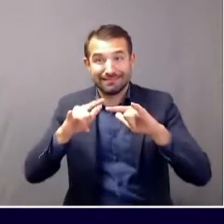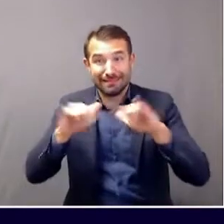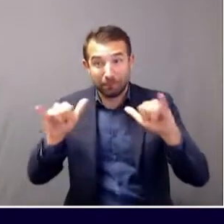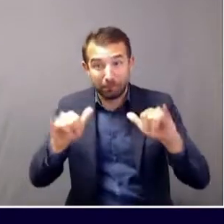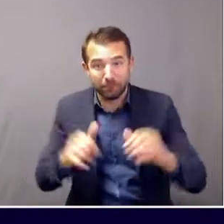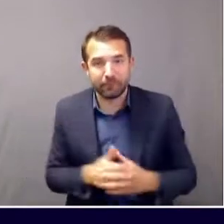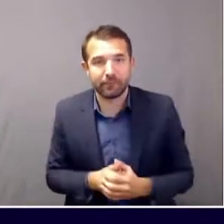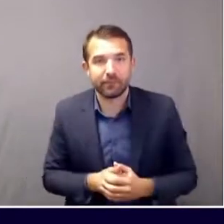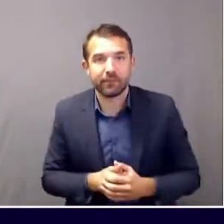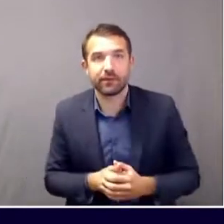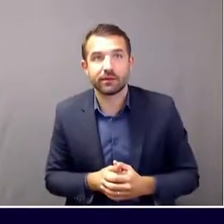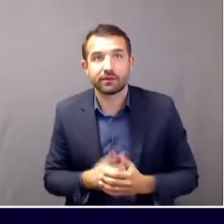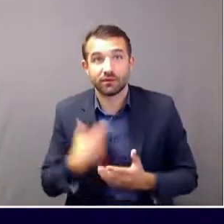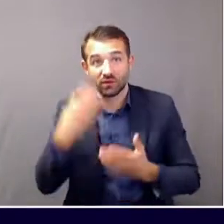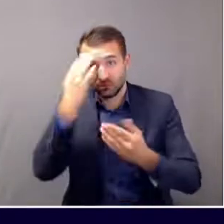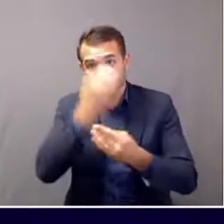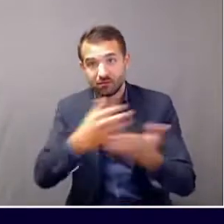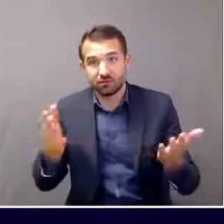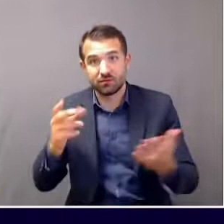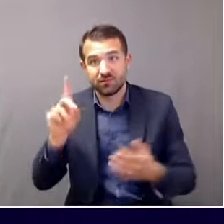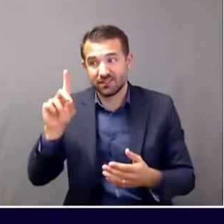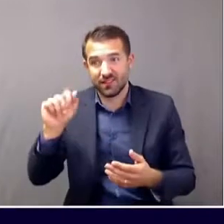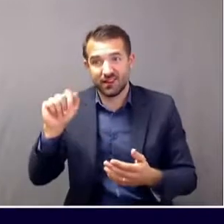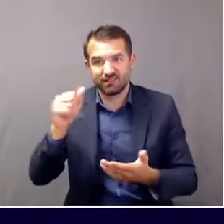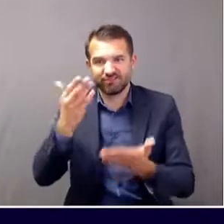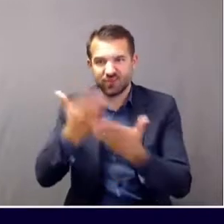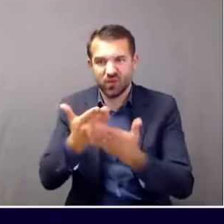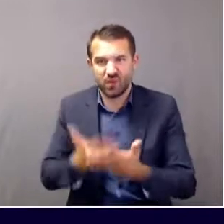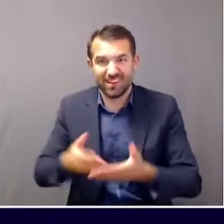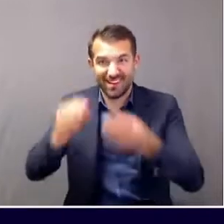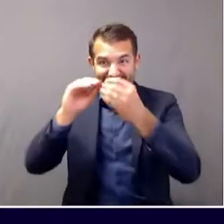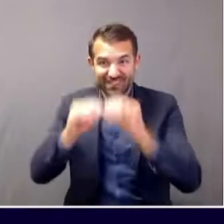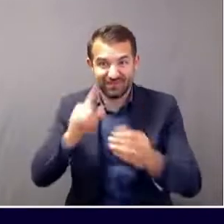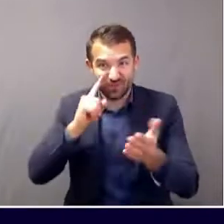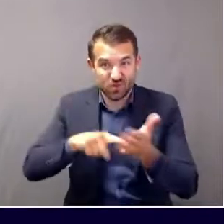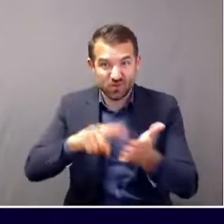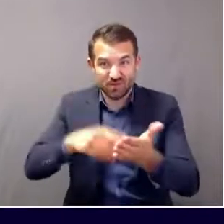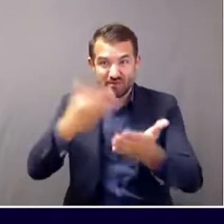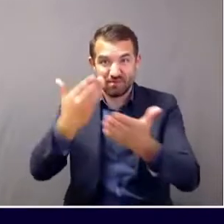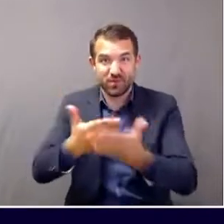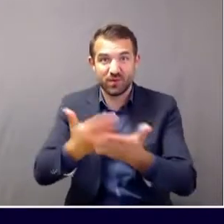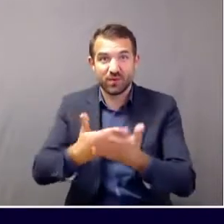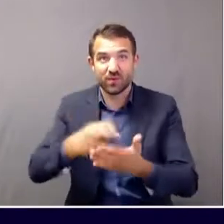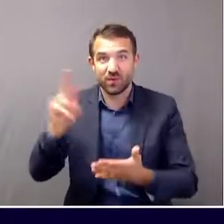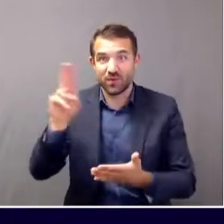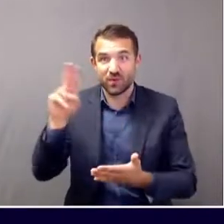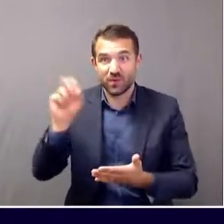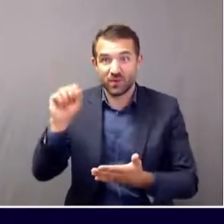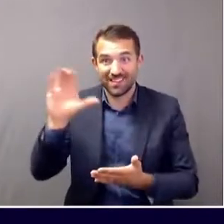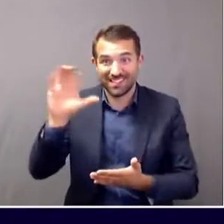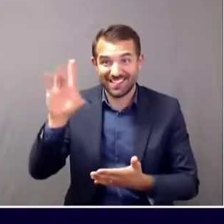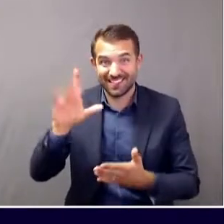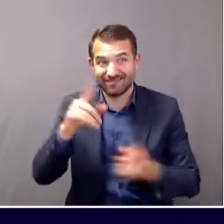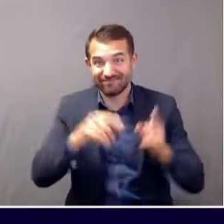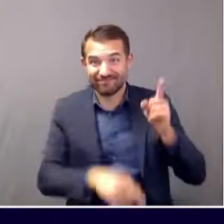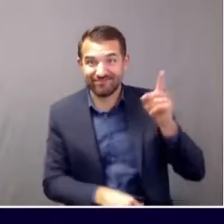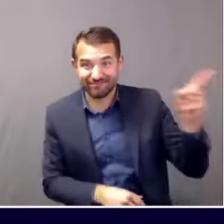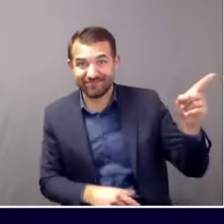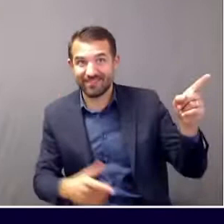including this report that the